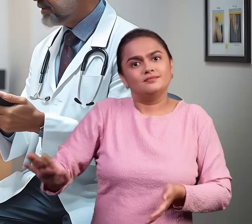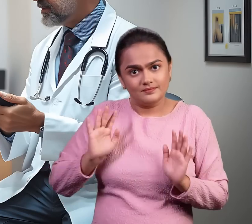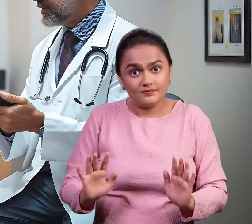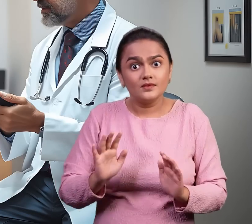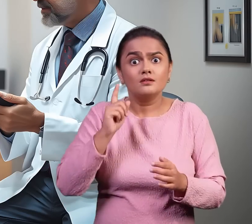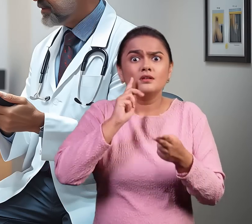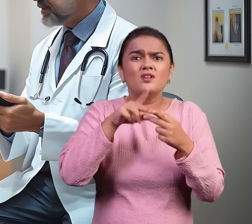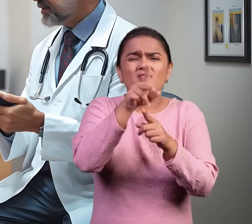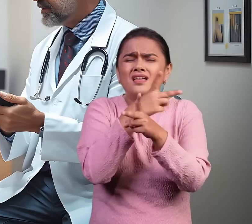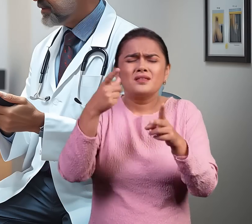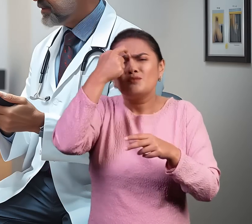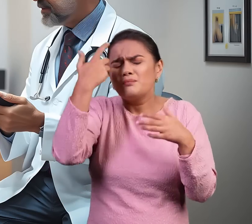And if you face any other problem,